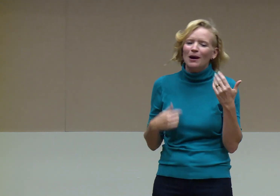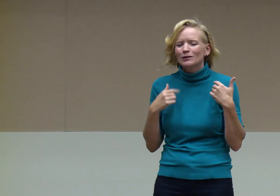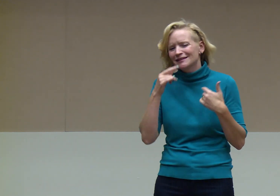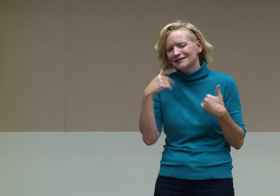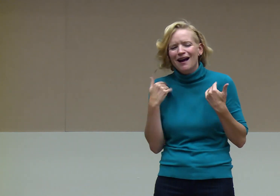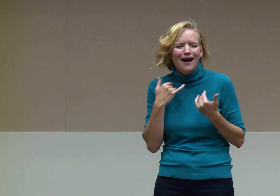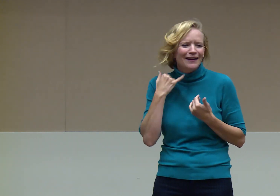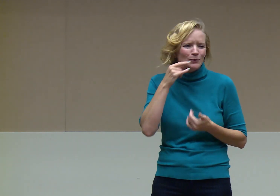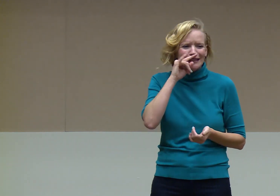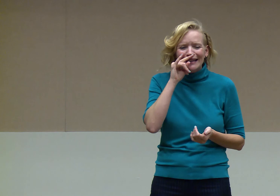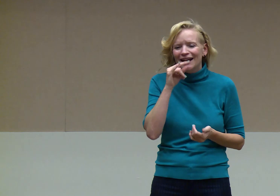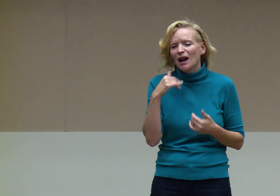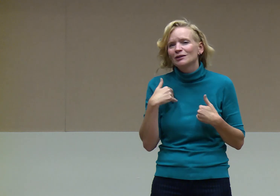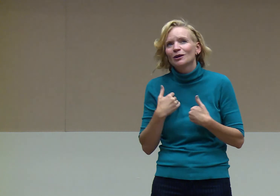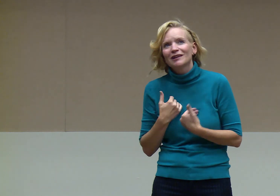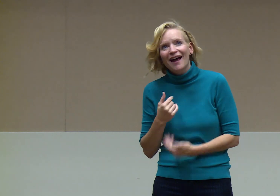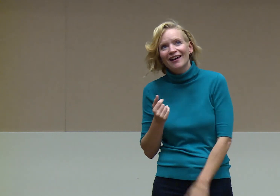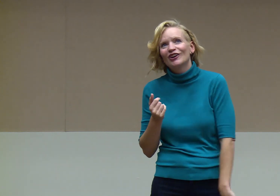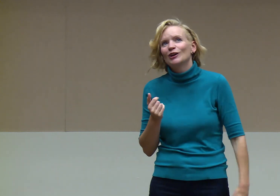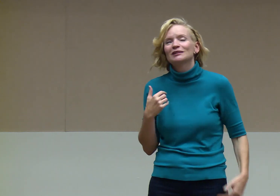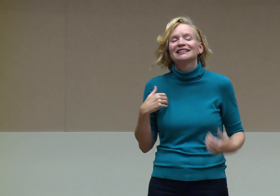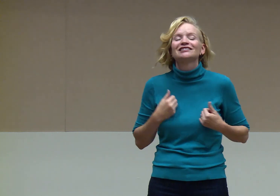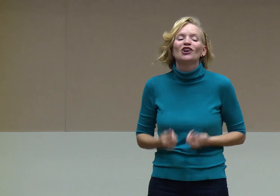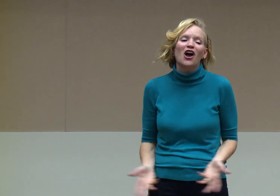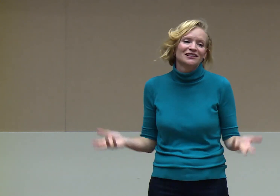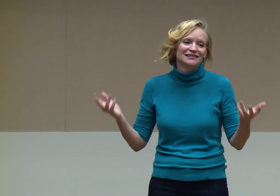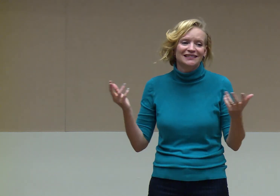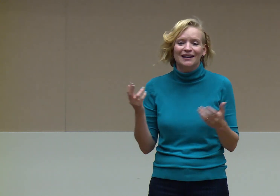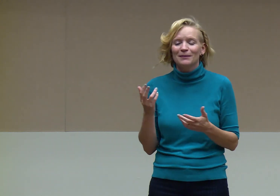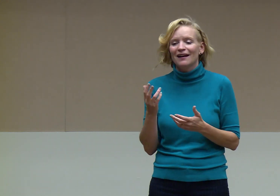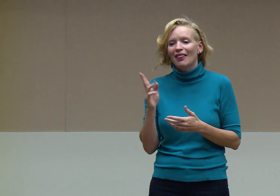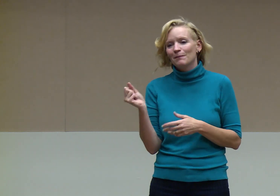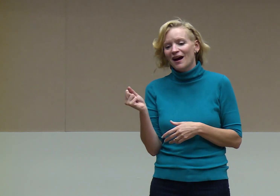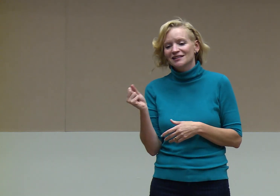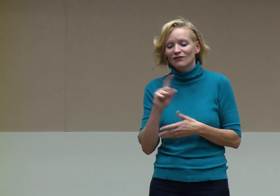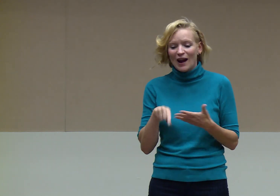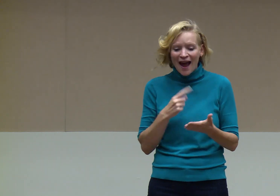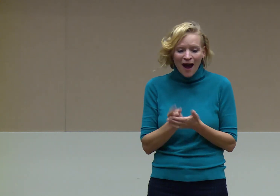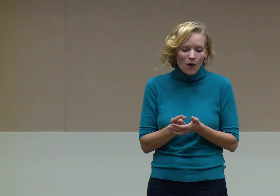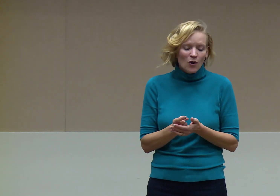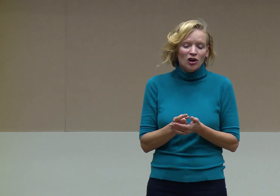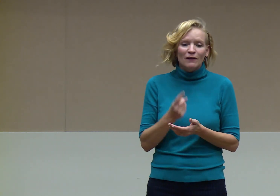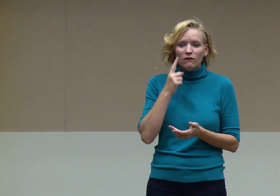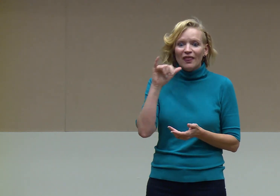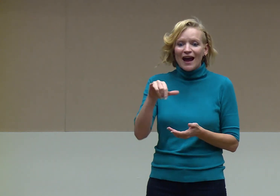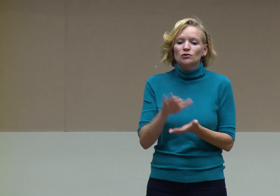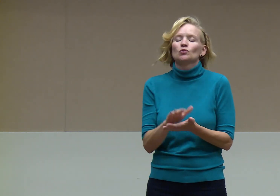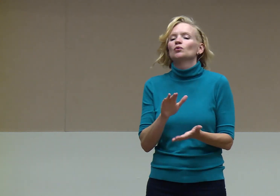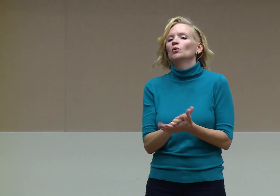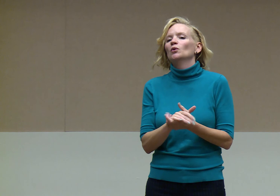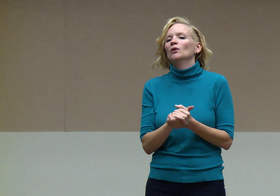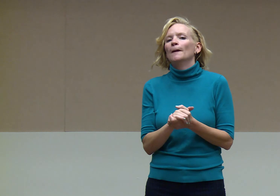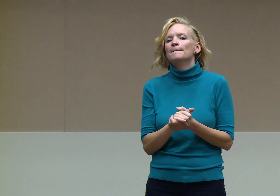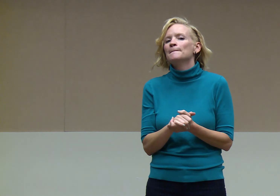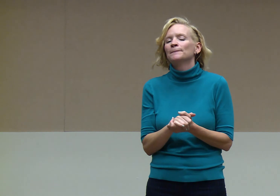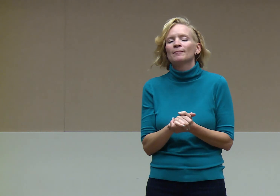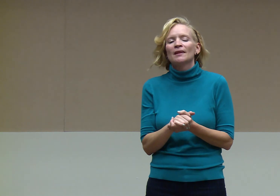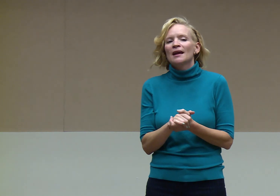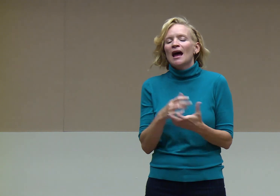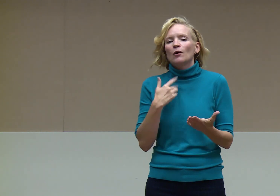I would pass out because I was a kid. I was so shot by the end of the day. So we would get on the bus in the morning for an hour, and my day on the bus for an hour,